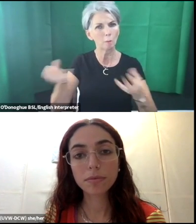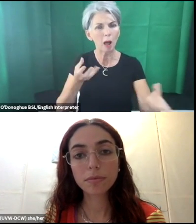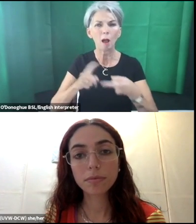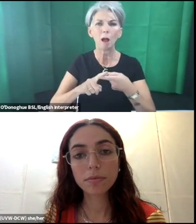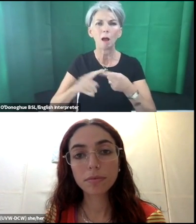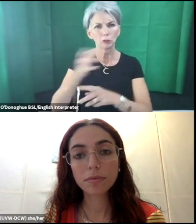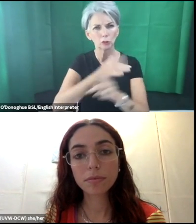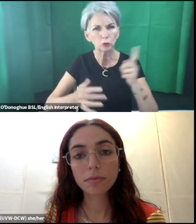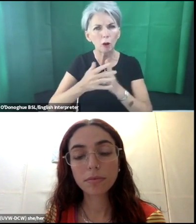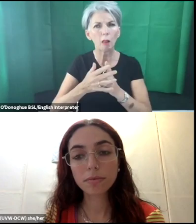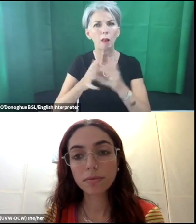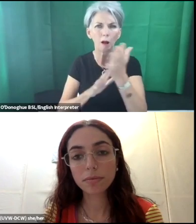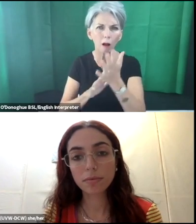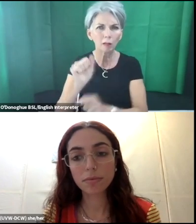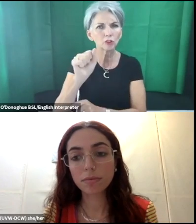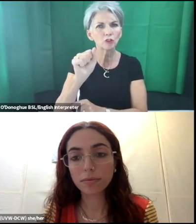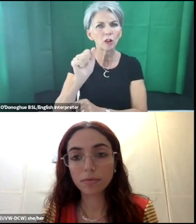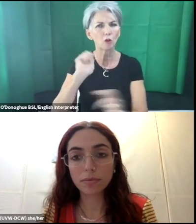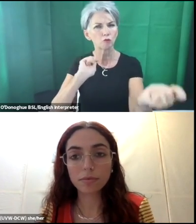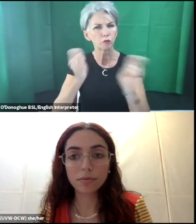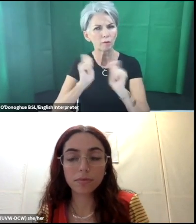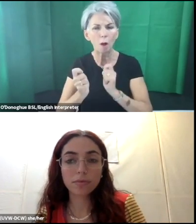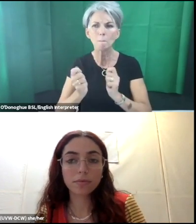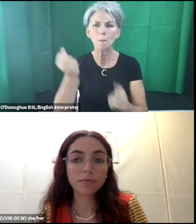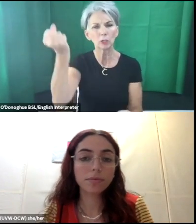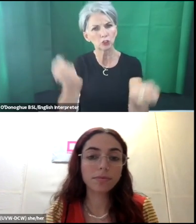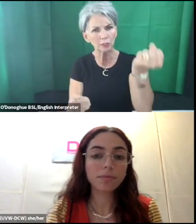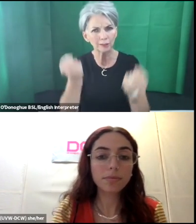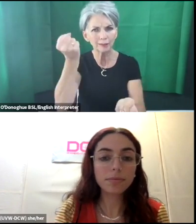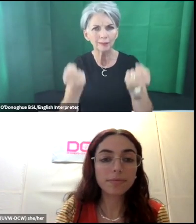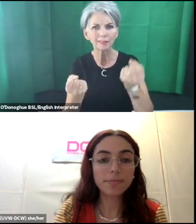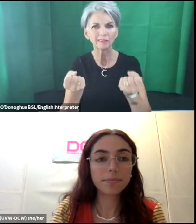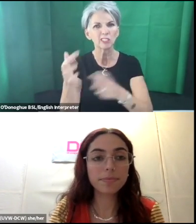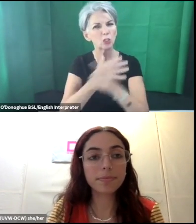cultural reform/justice/ social change.